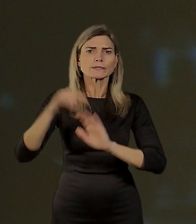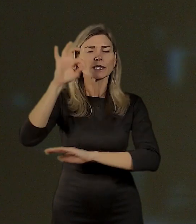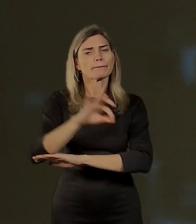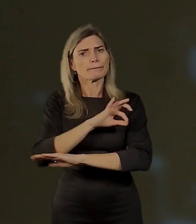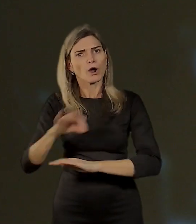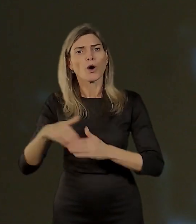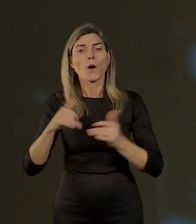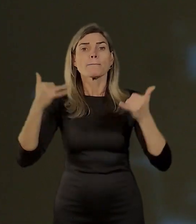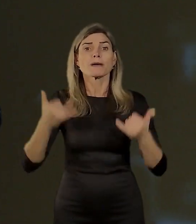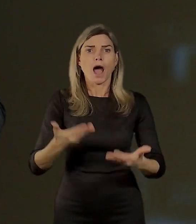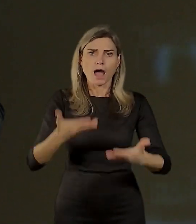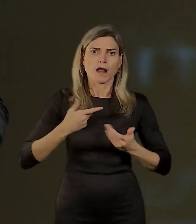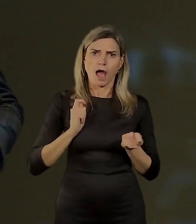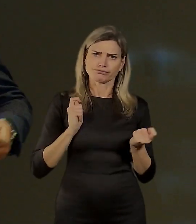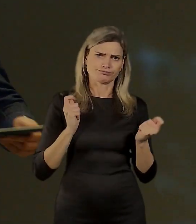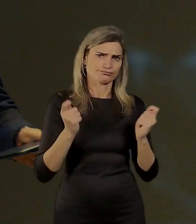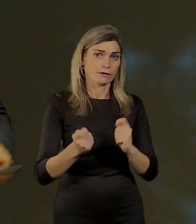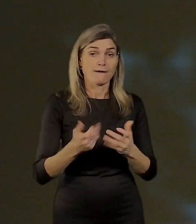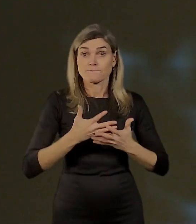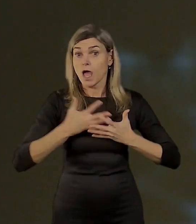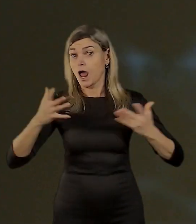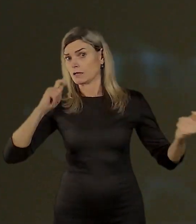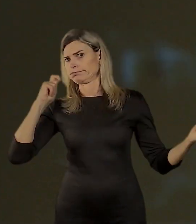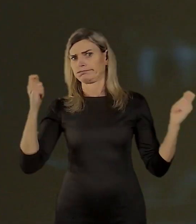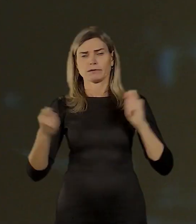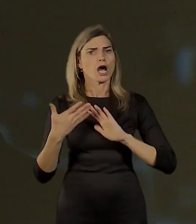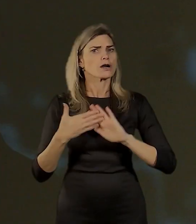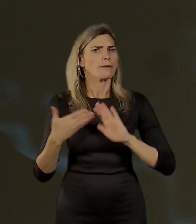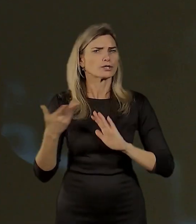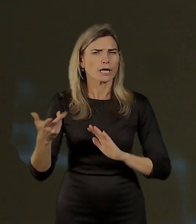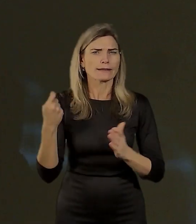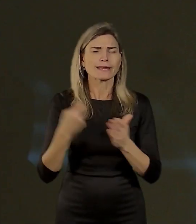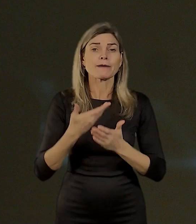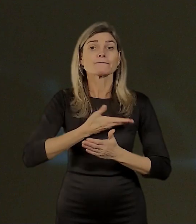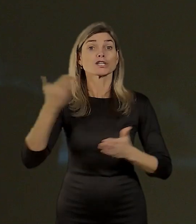And this applies to housing construction, school buildings, etc.